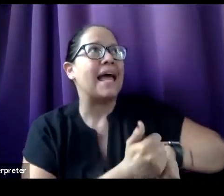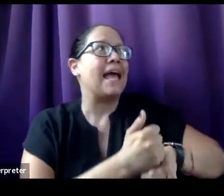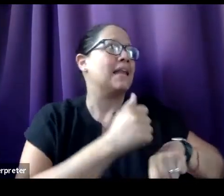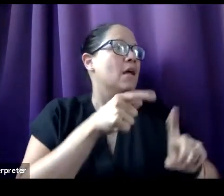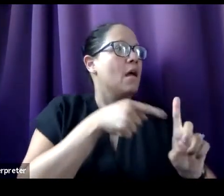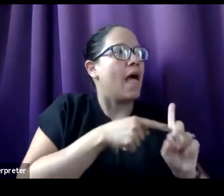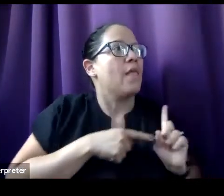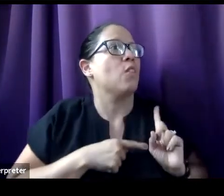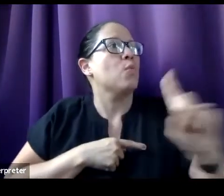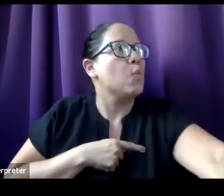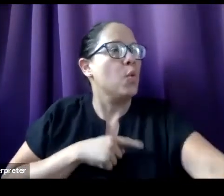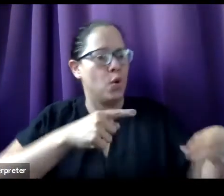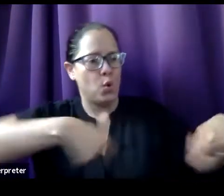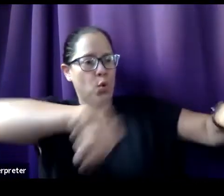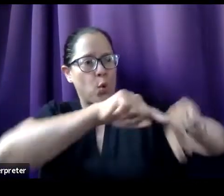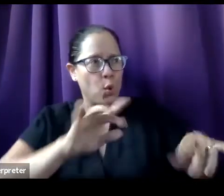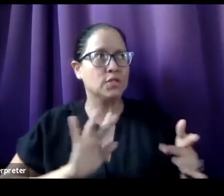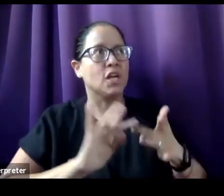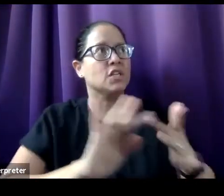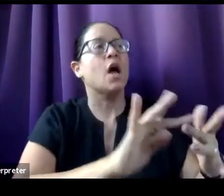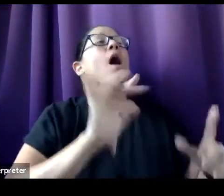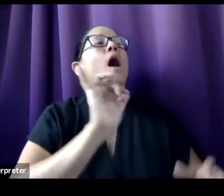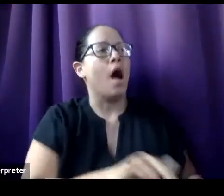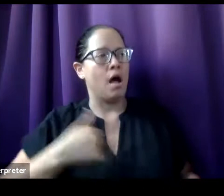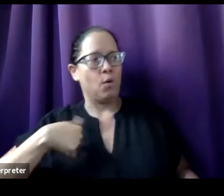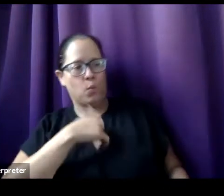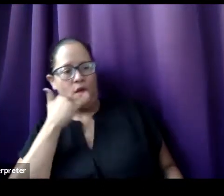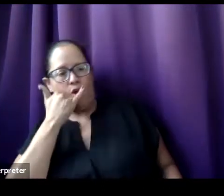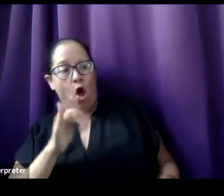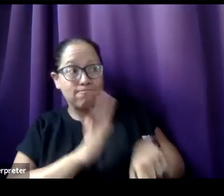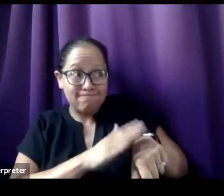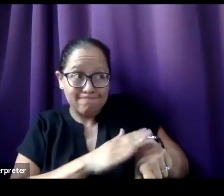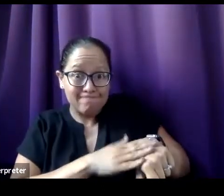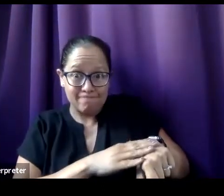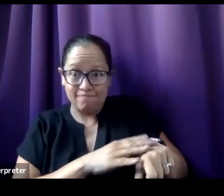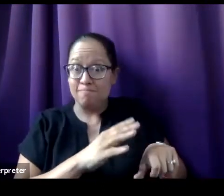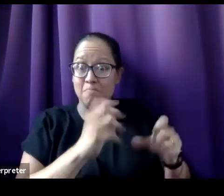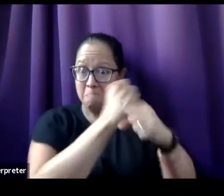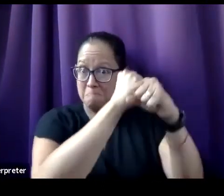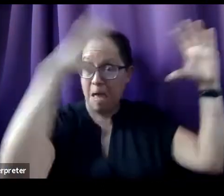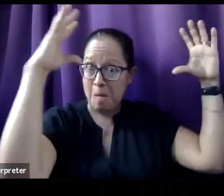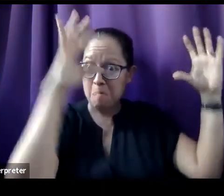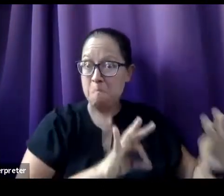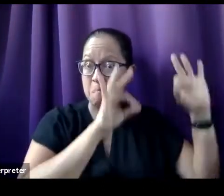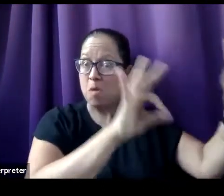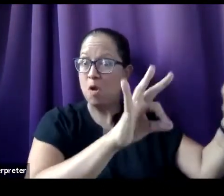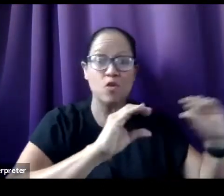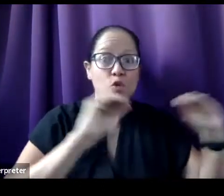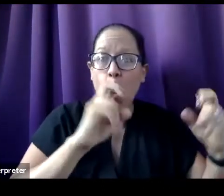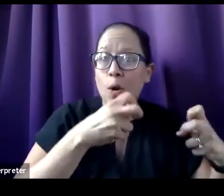what was the wrinkle along the way, that could be corrected, that that out that optimism.